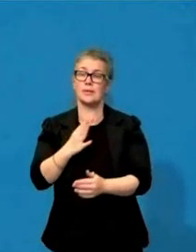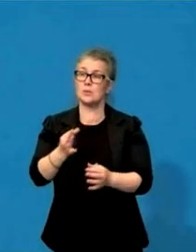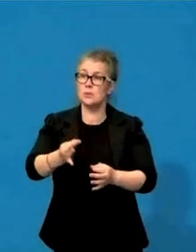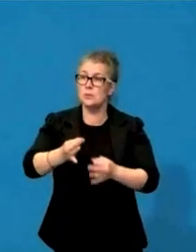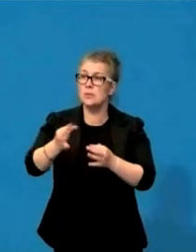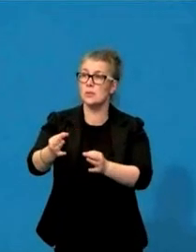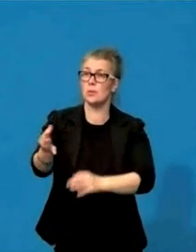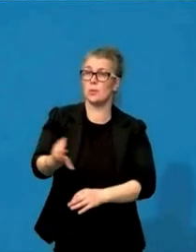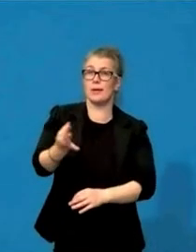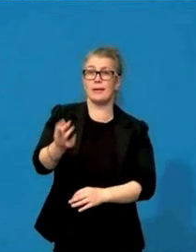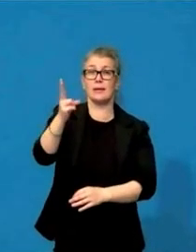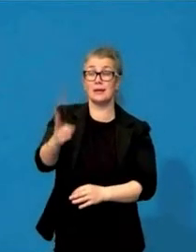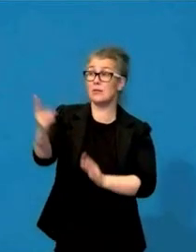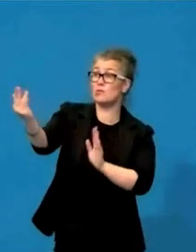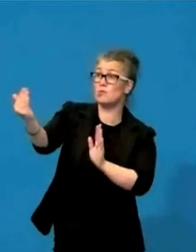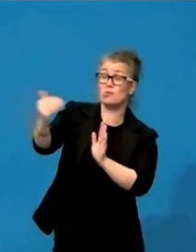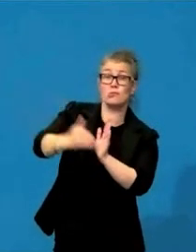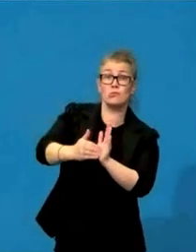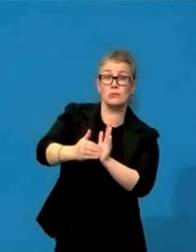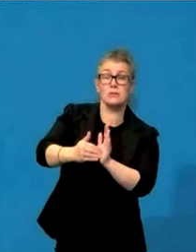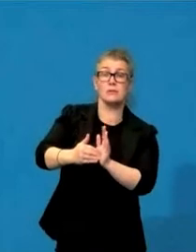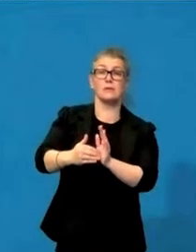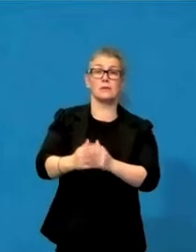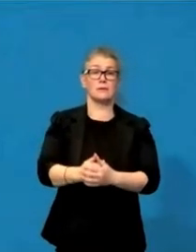This is the car hoist I'm talking about.